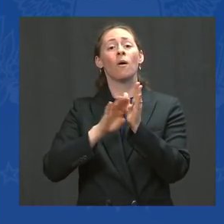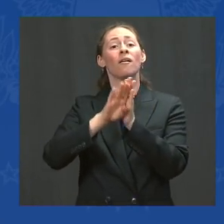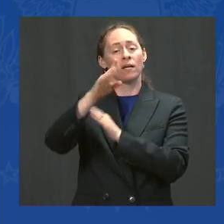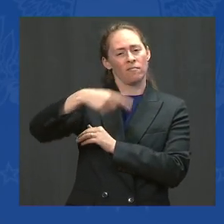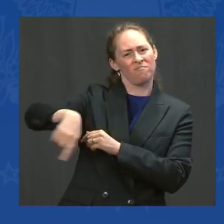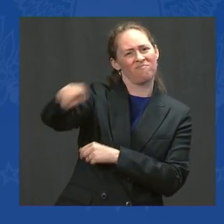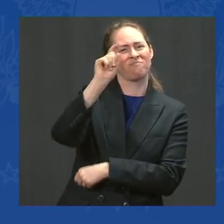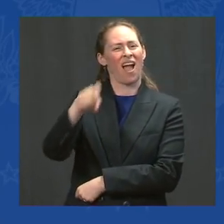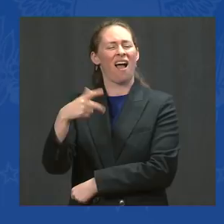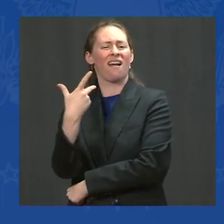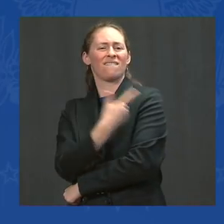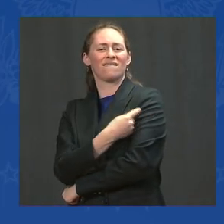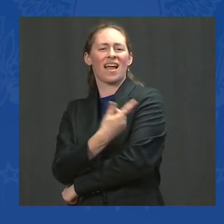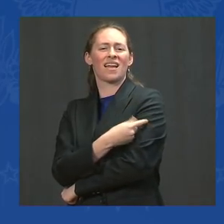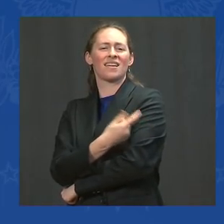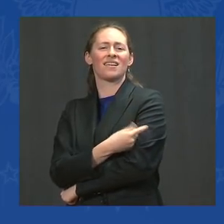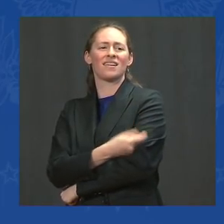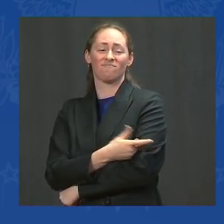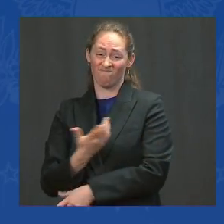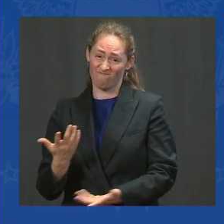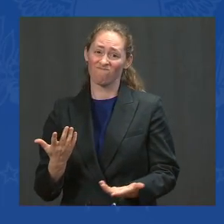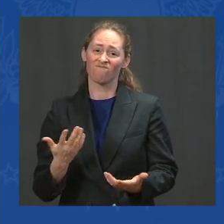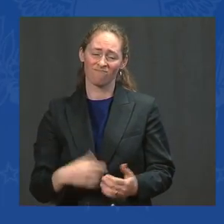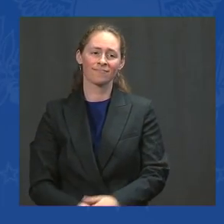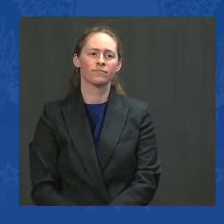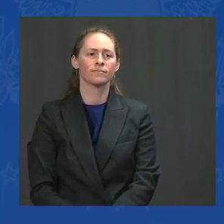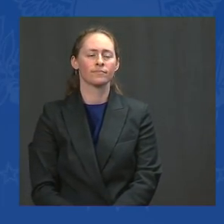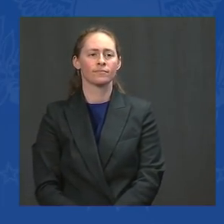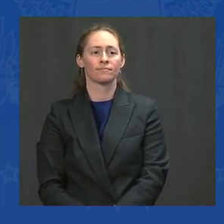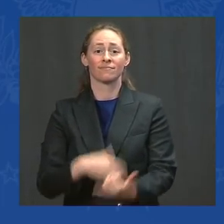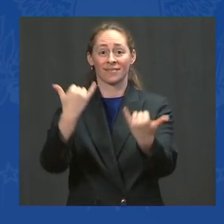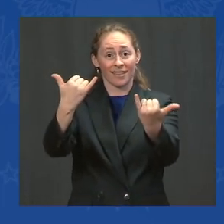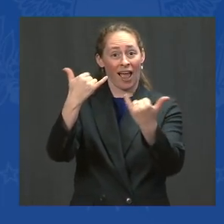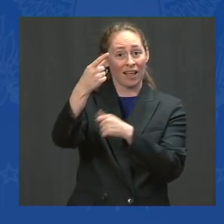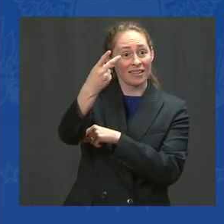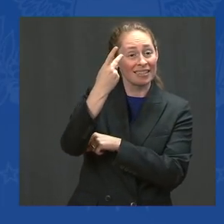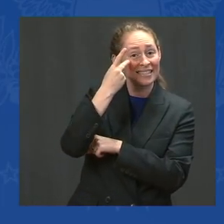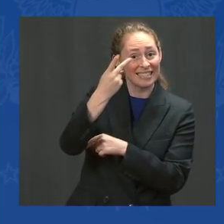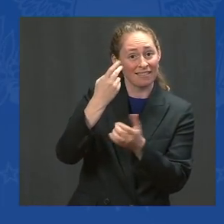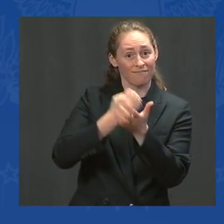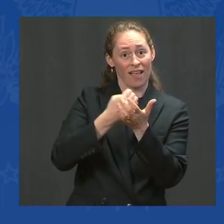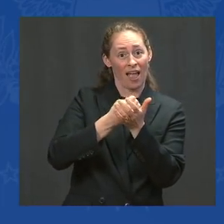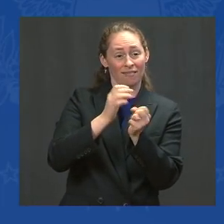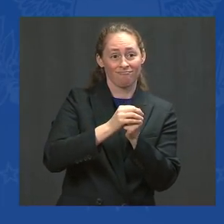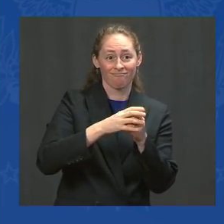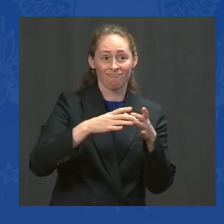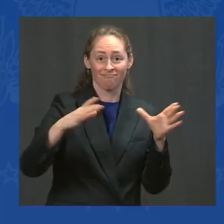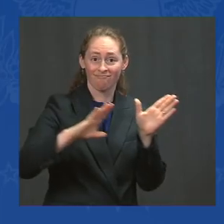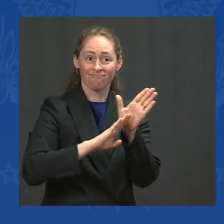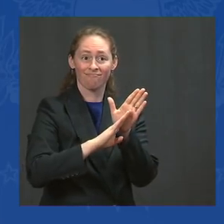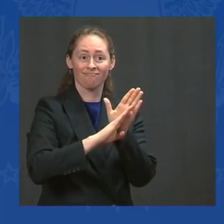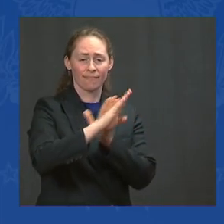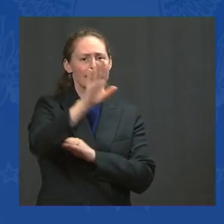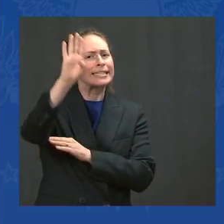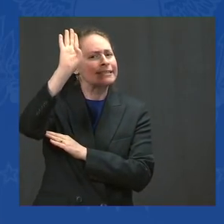We also know that as our economy has come roaring back, we've seen some price increases. Some folks have raised worries